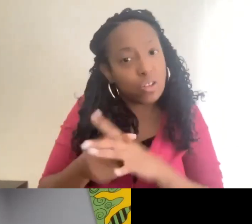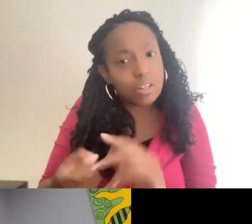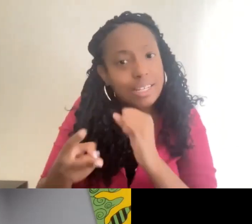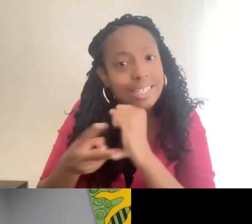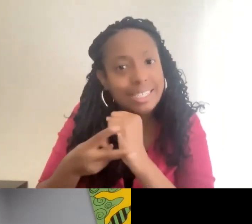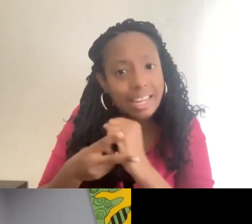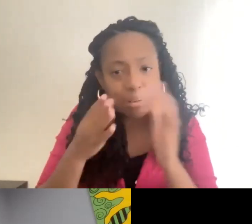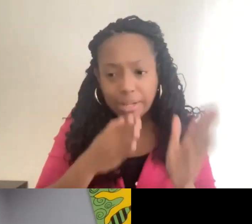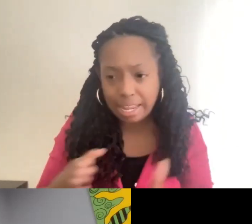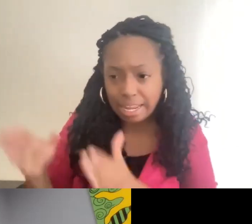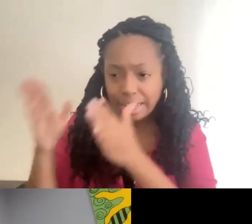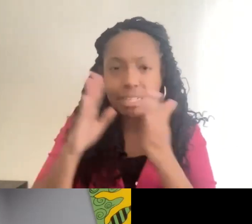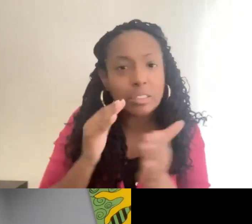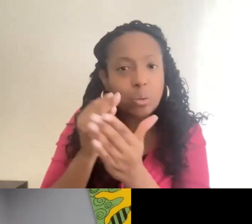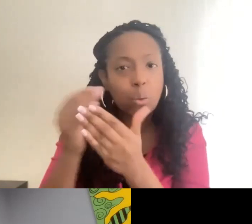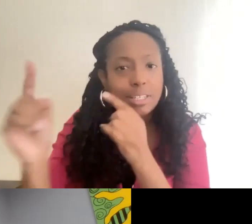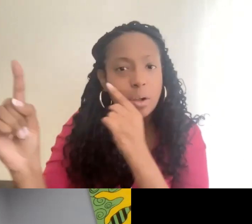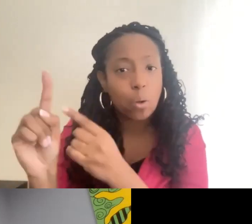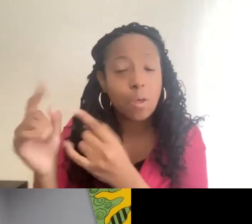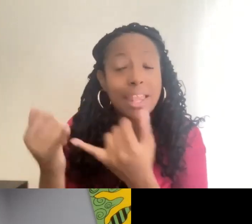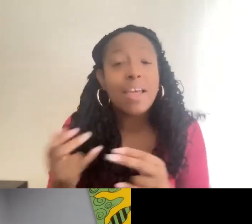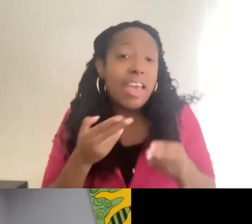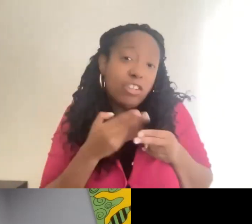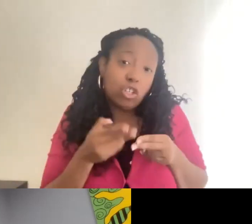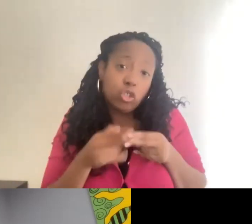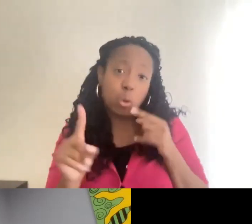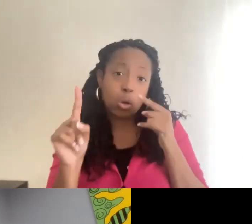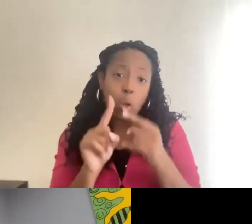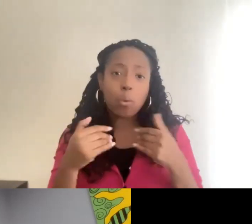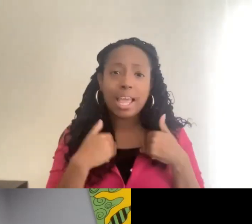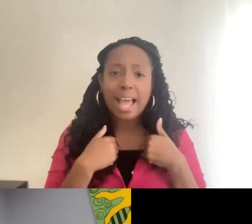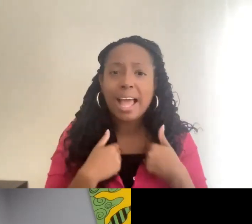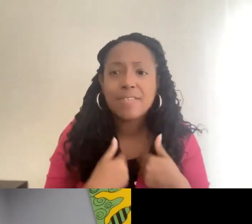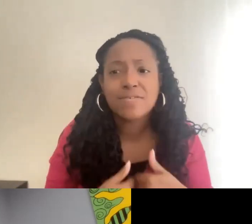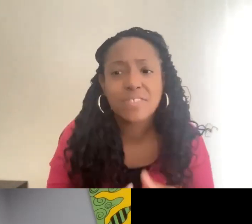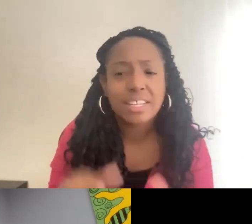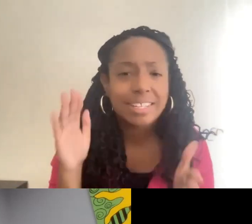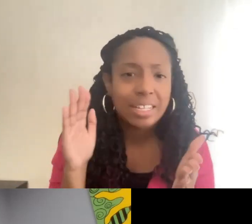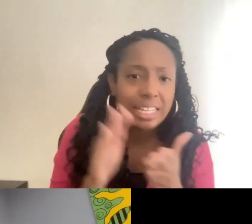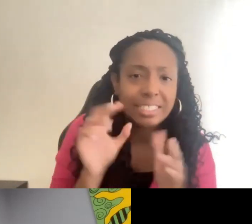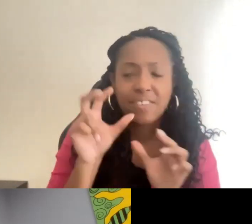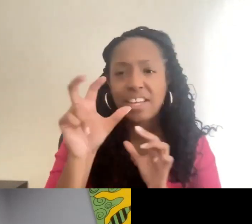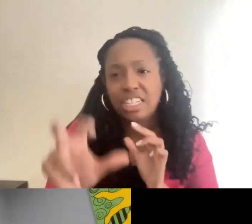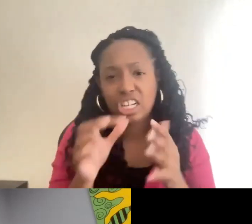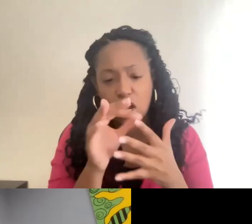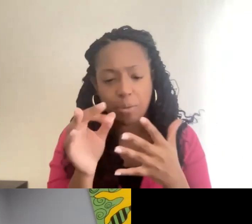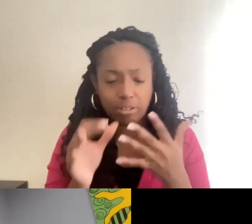towards that goal if it's short term we have a way less investment options right very basic if I